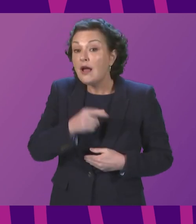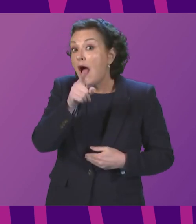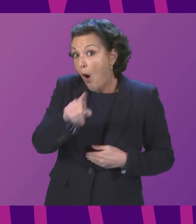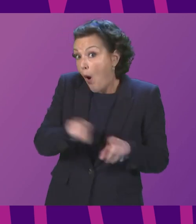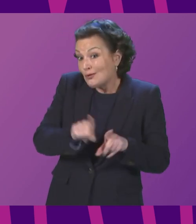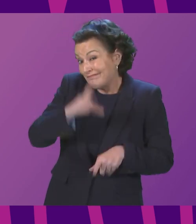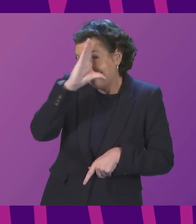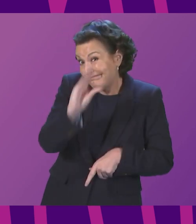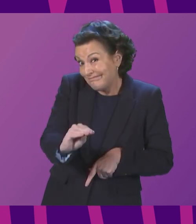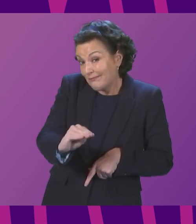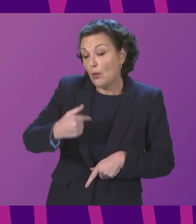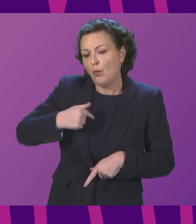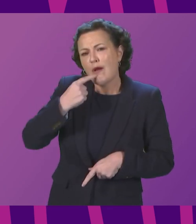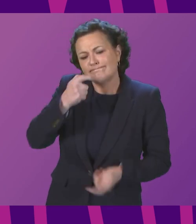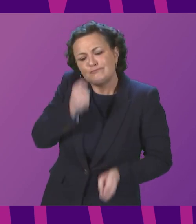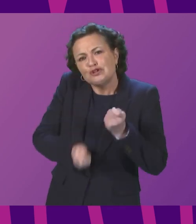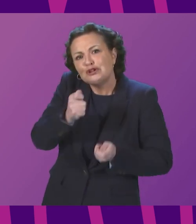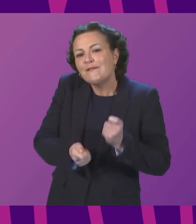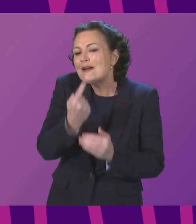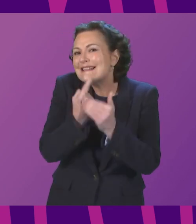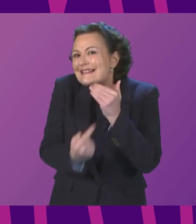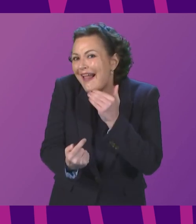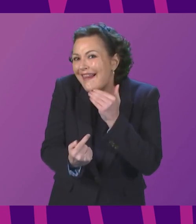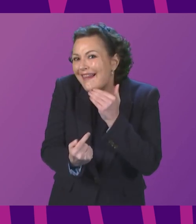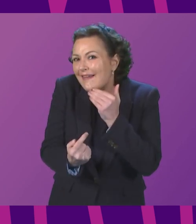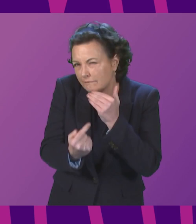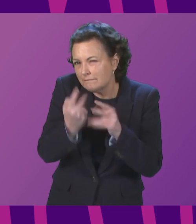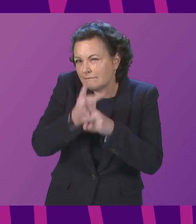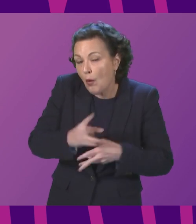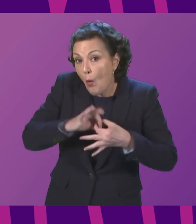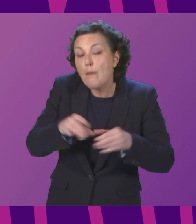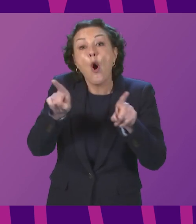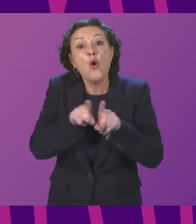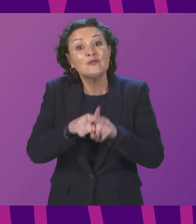to the requirements for self-isolation and testing. Although we are not proposing any